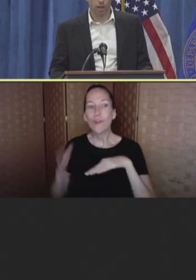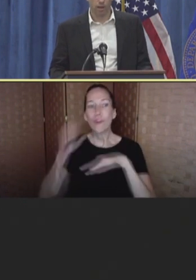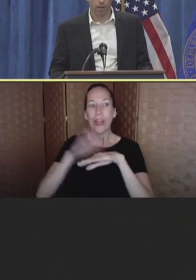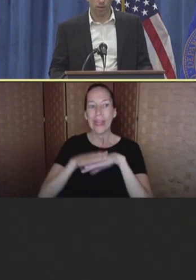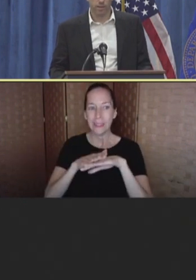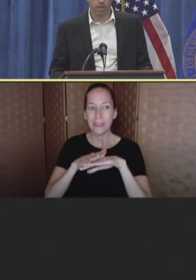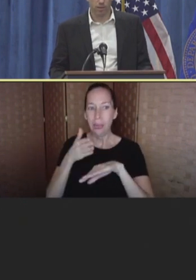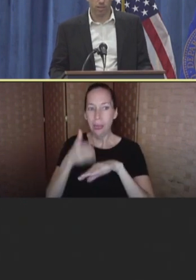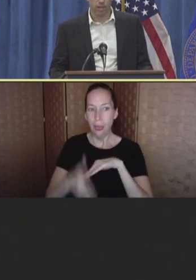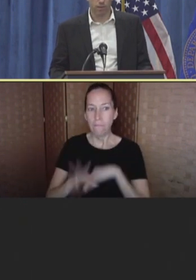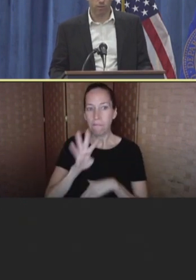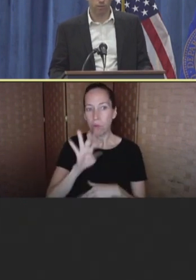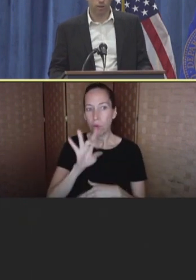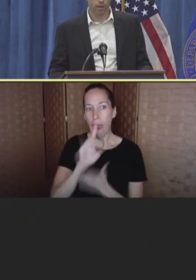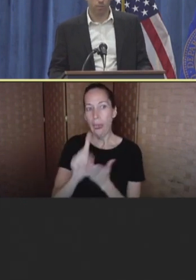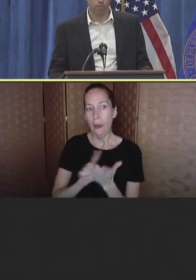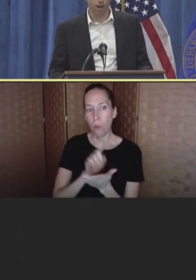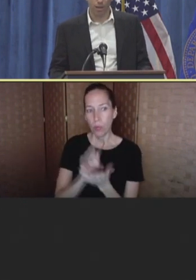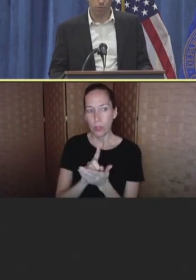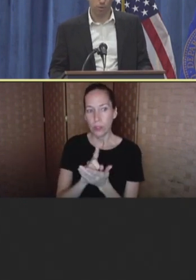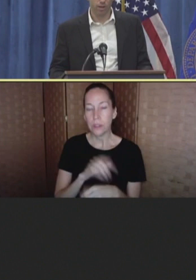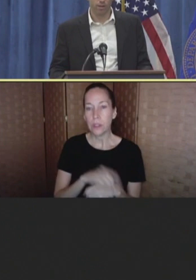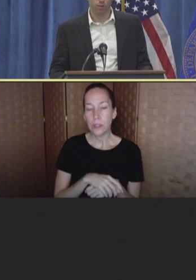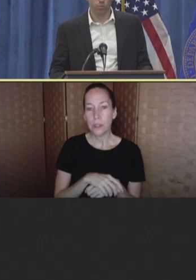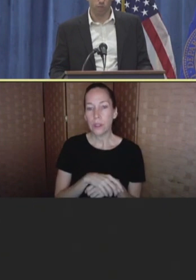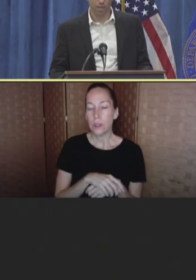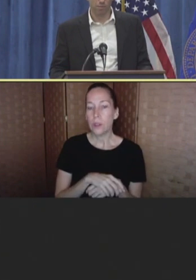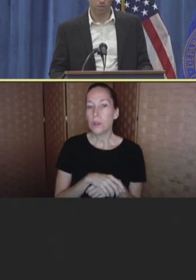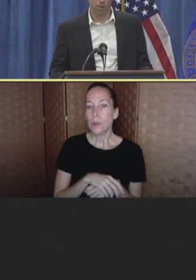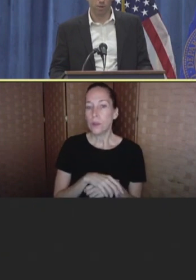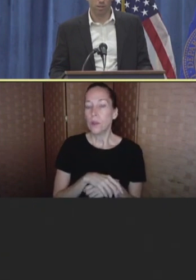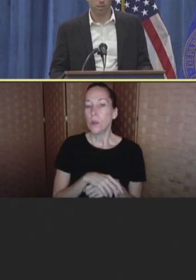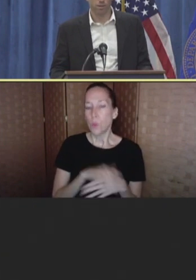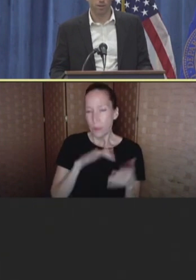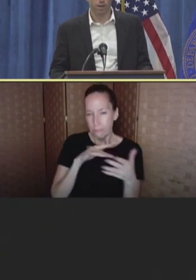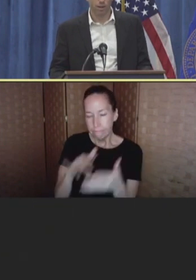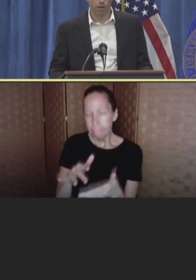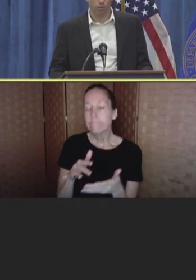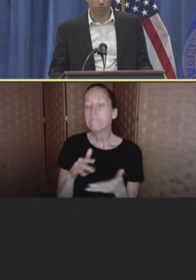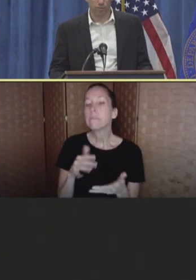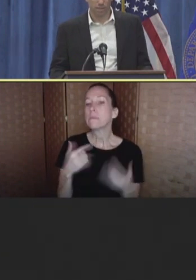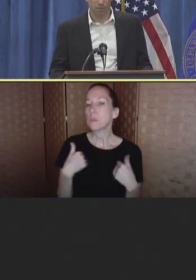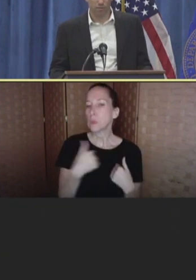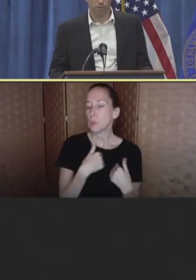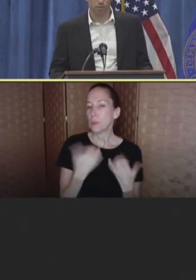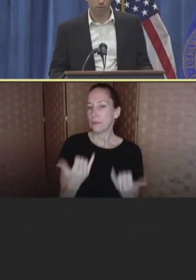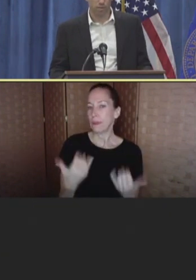And this gave us another -- an accurate and objective evaluation of the safety of the